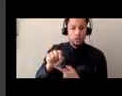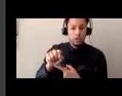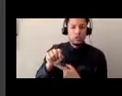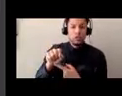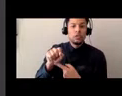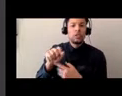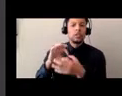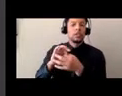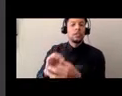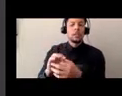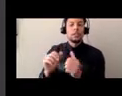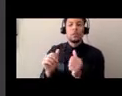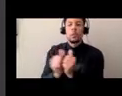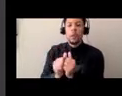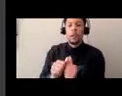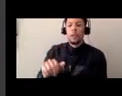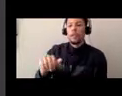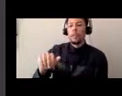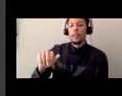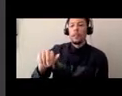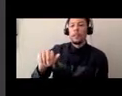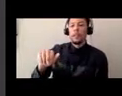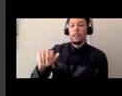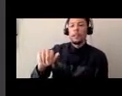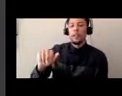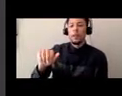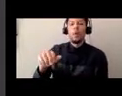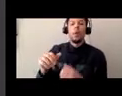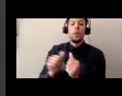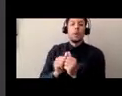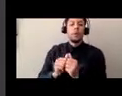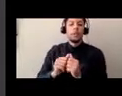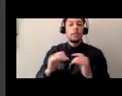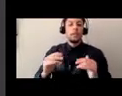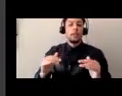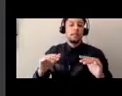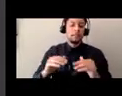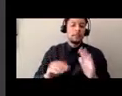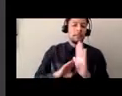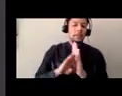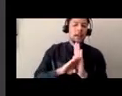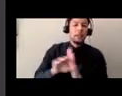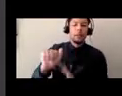Thank you so much for joining us today Mary. And I want to make sure I haven't missed anyone.